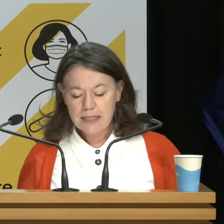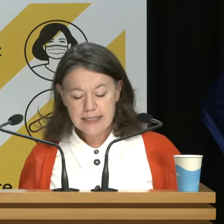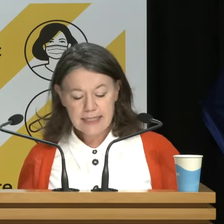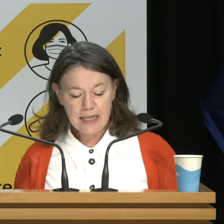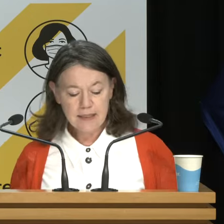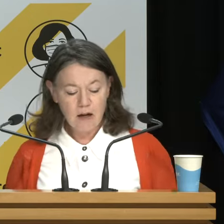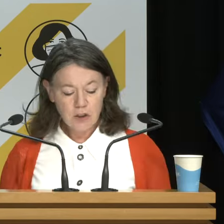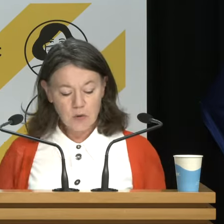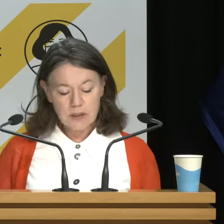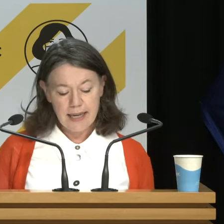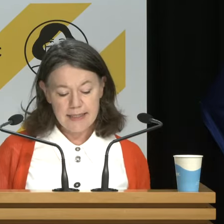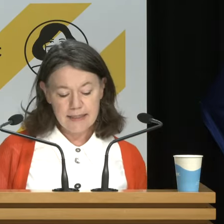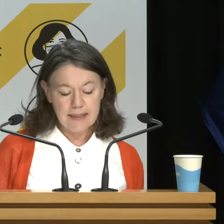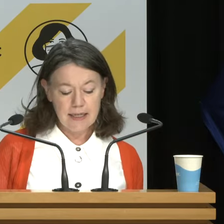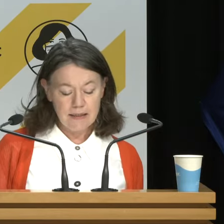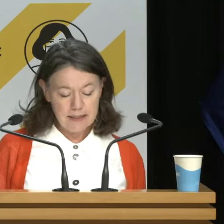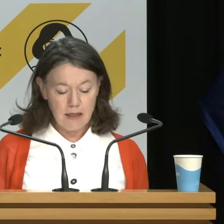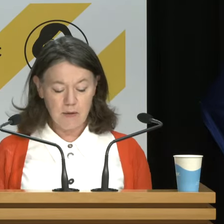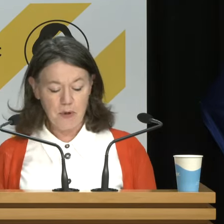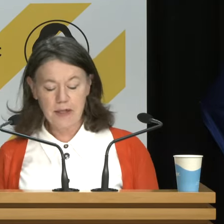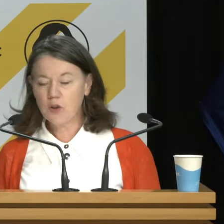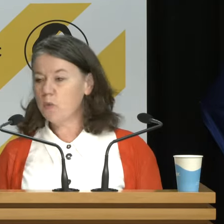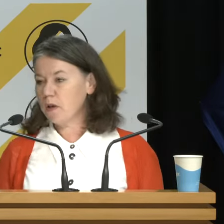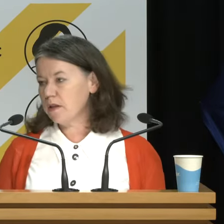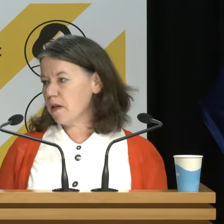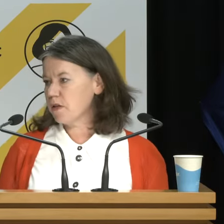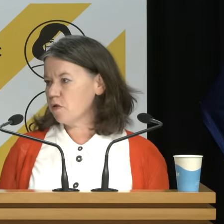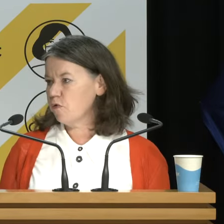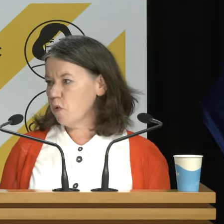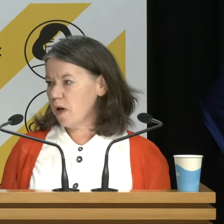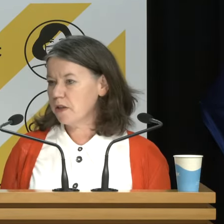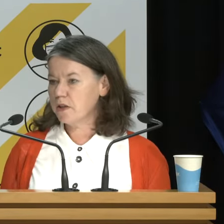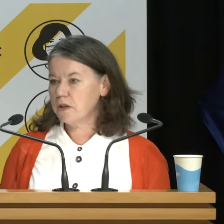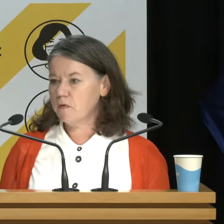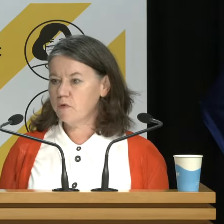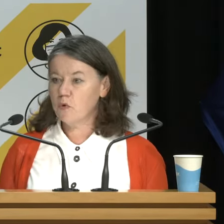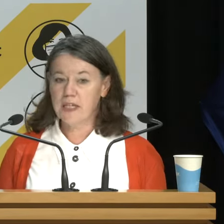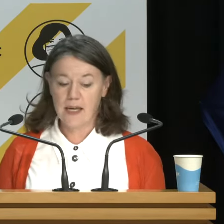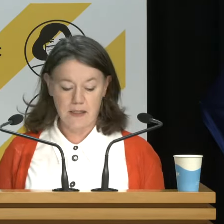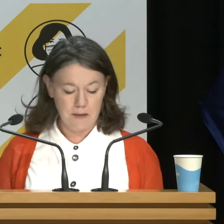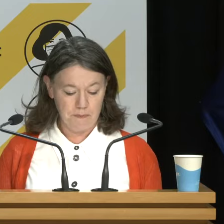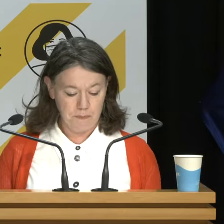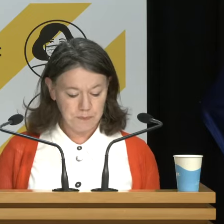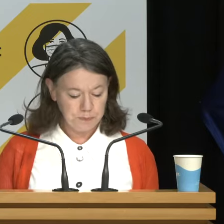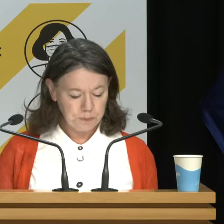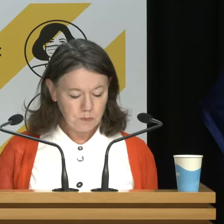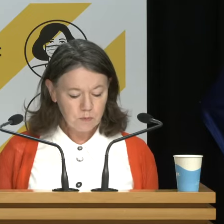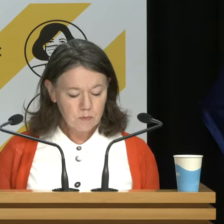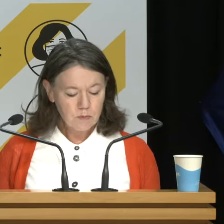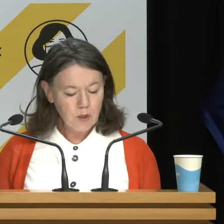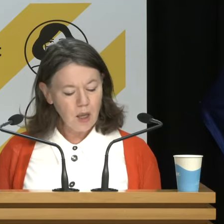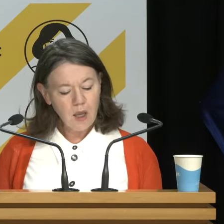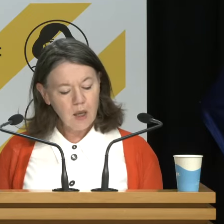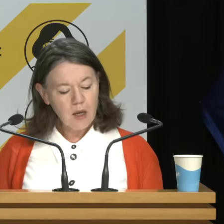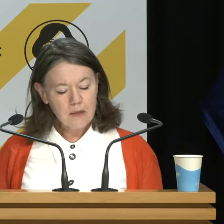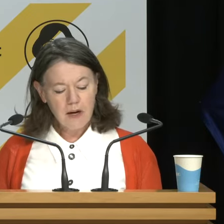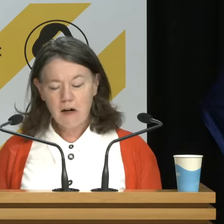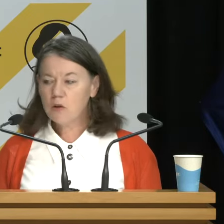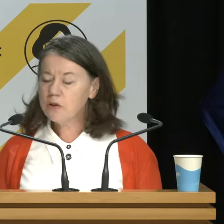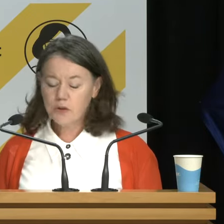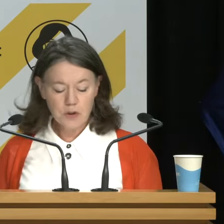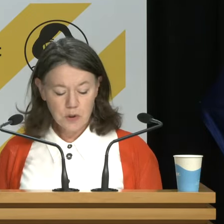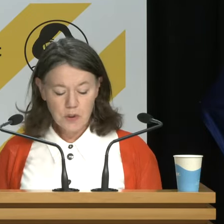under investigation and removed